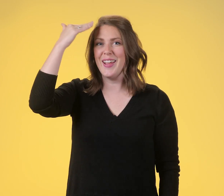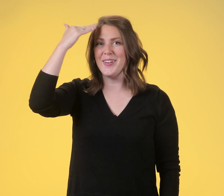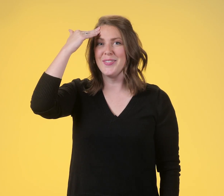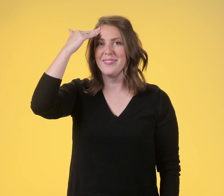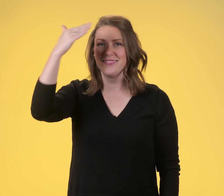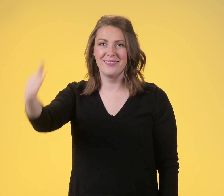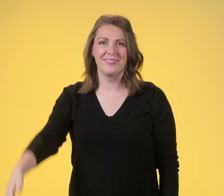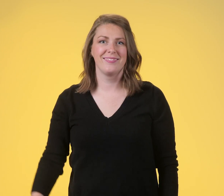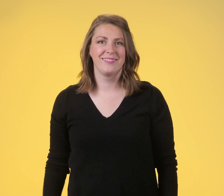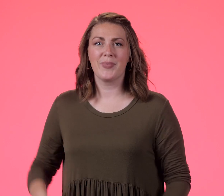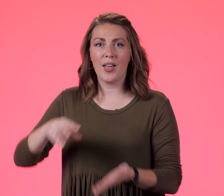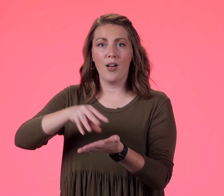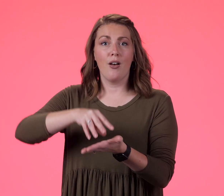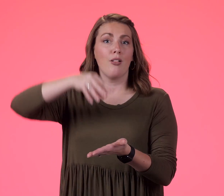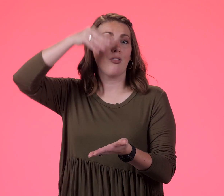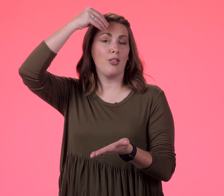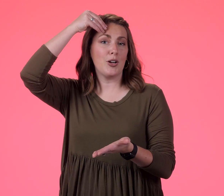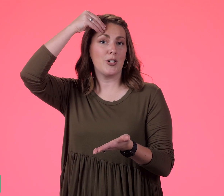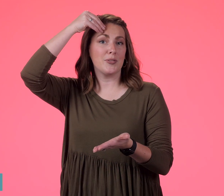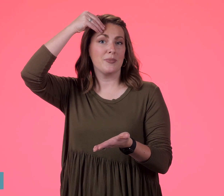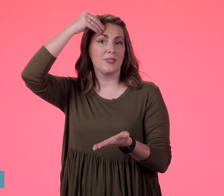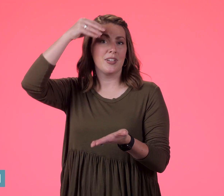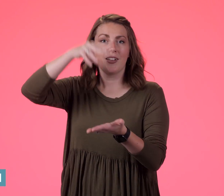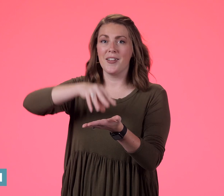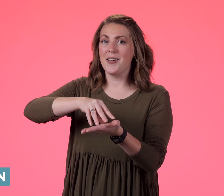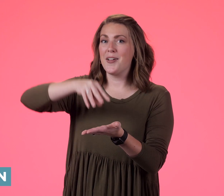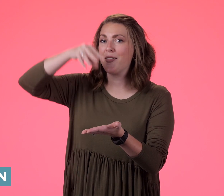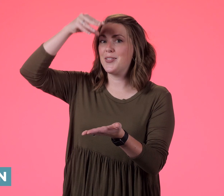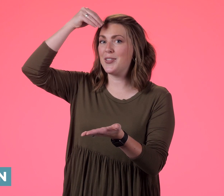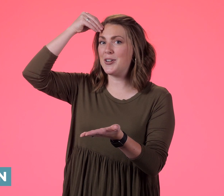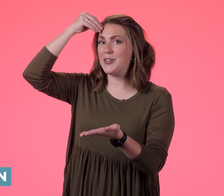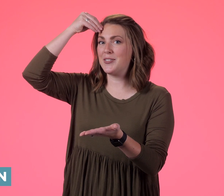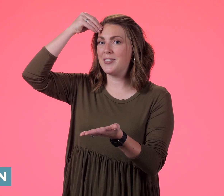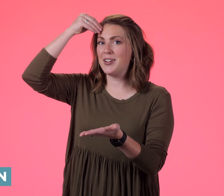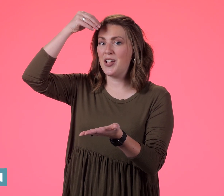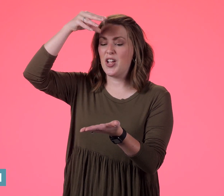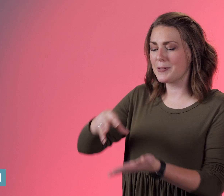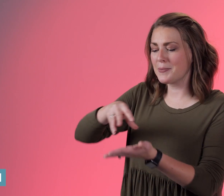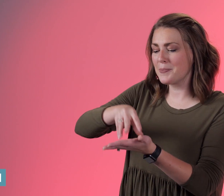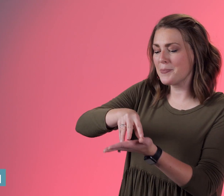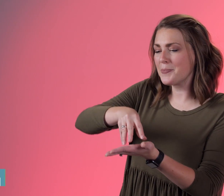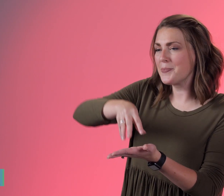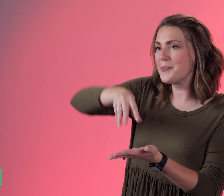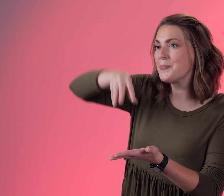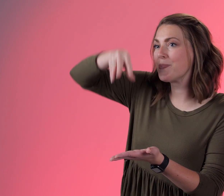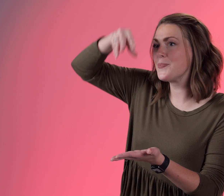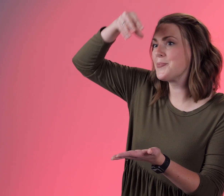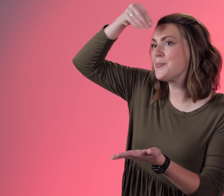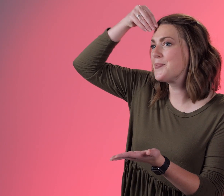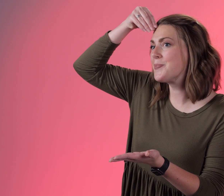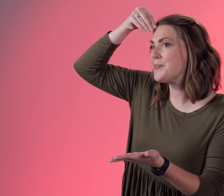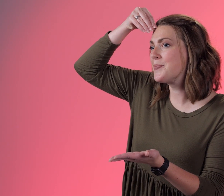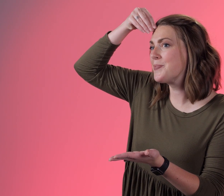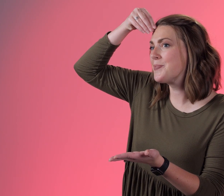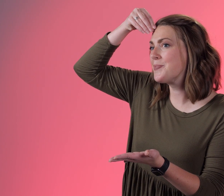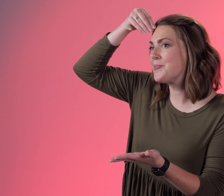Know Learn Learn You're picking up something and putting it in your head.